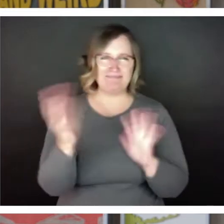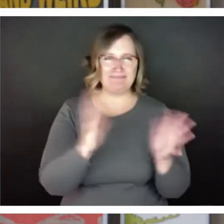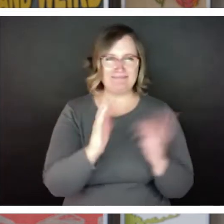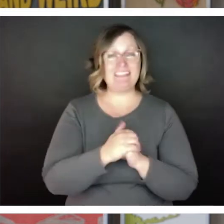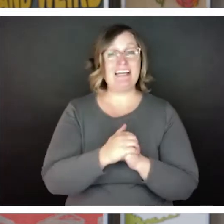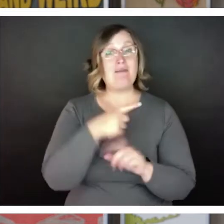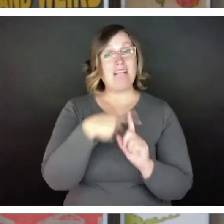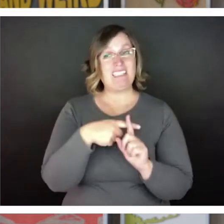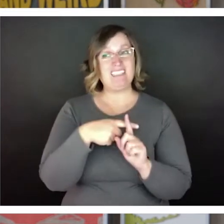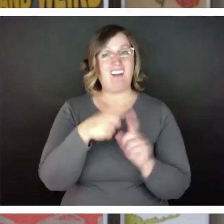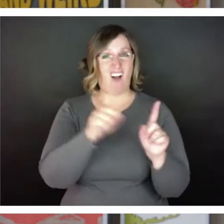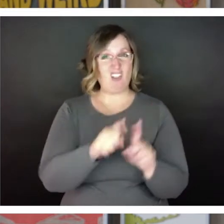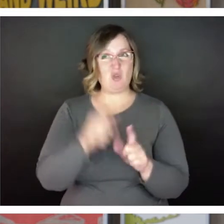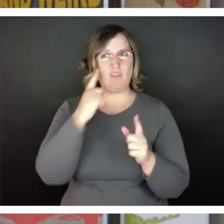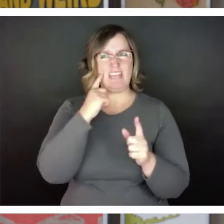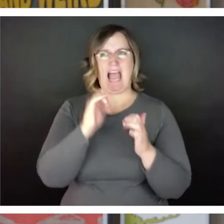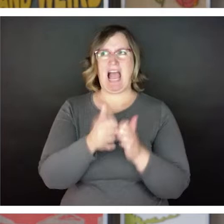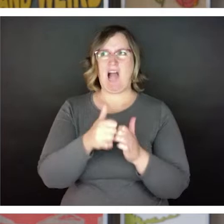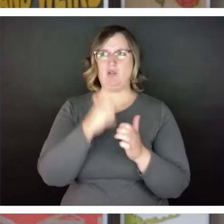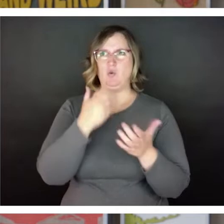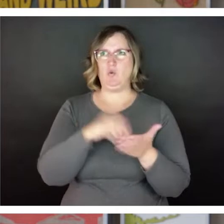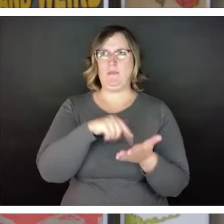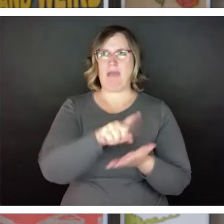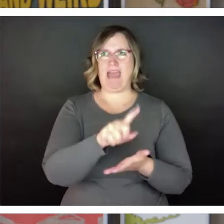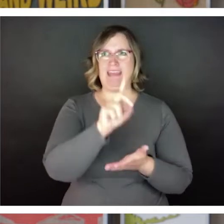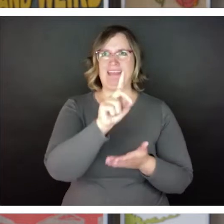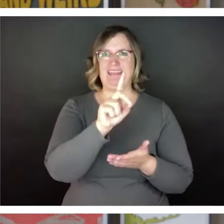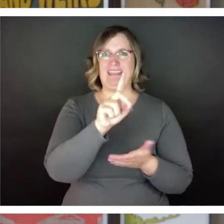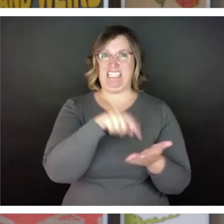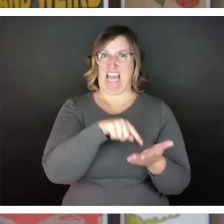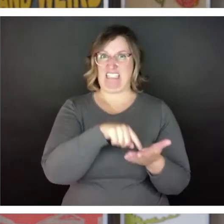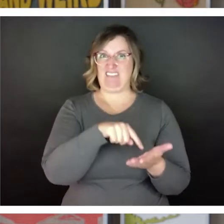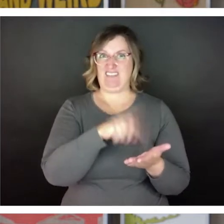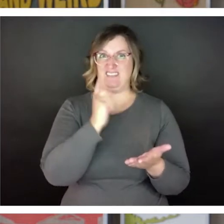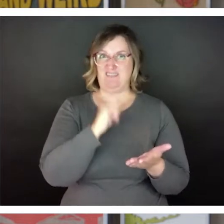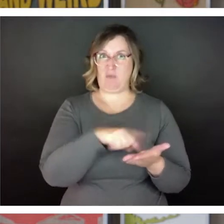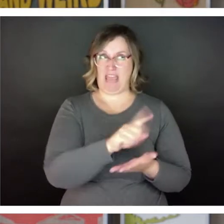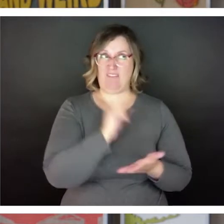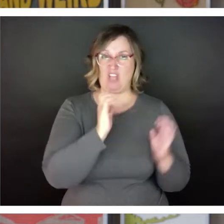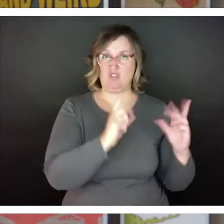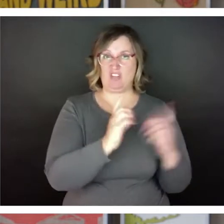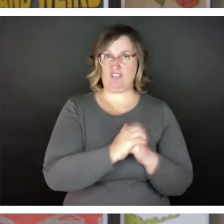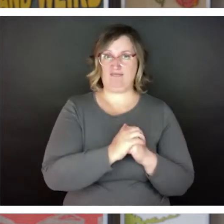about how you'll repay that debt, that funded your education In these ways you are like many classes before you